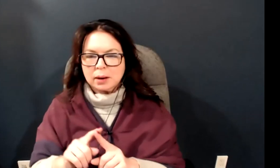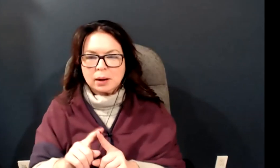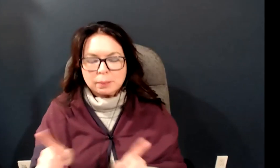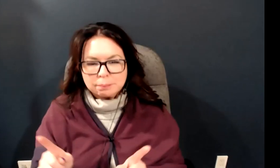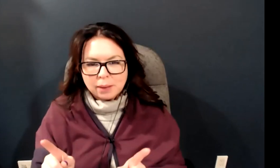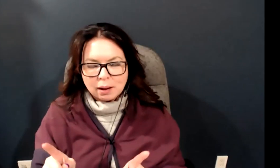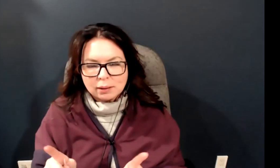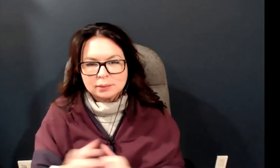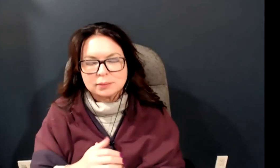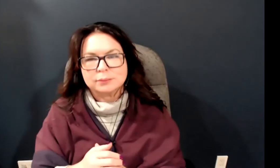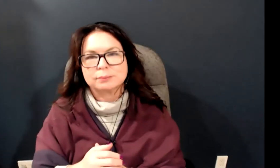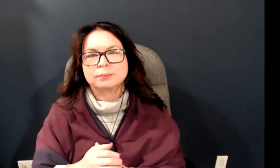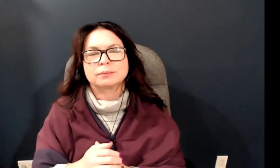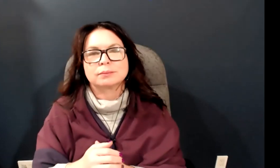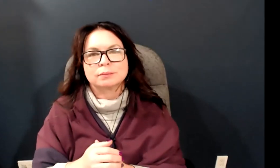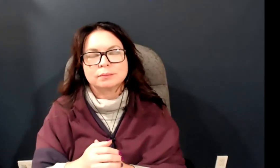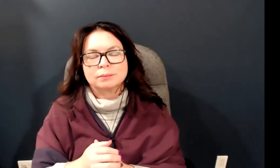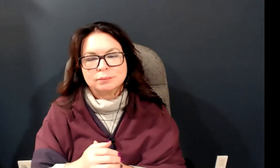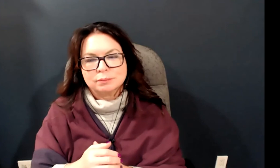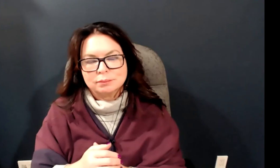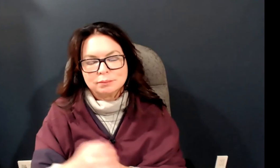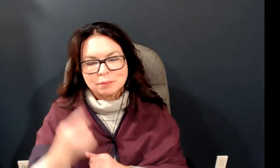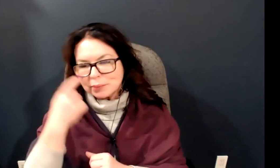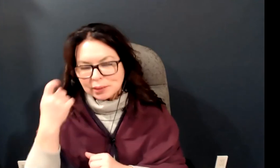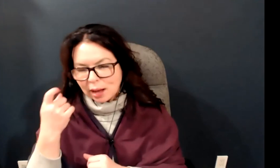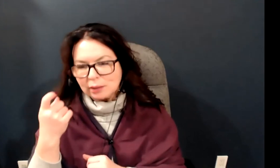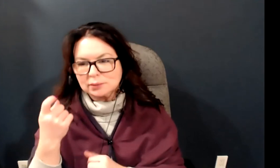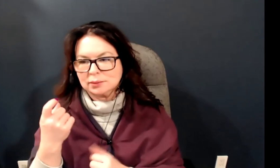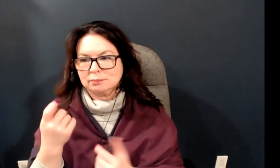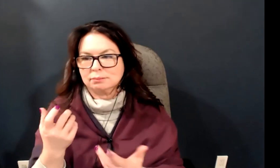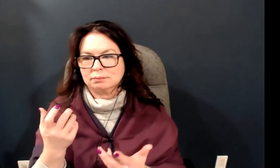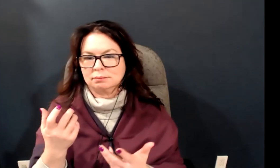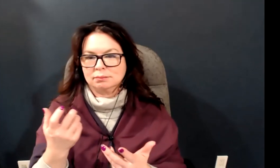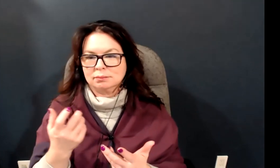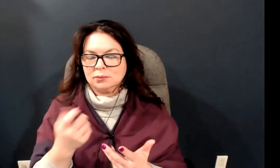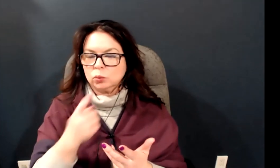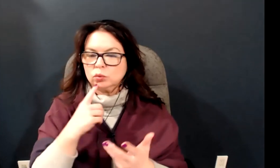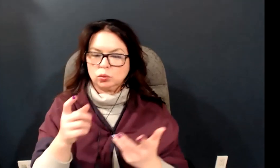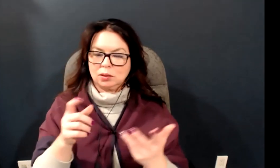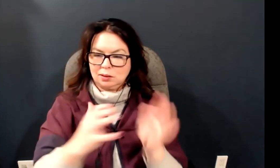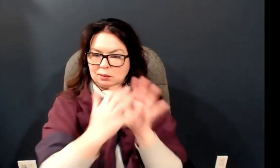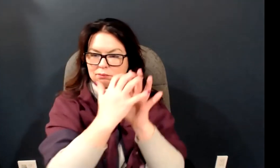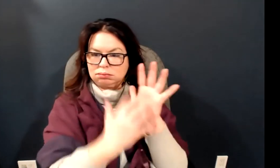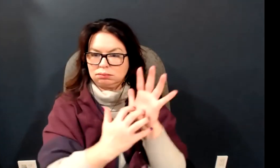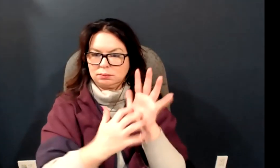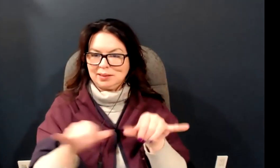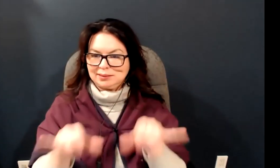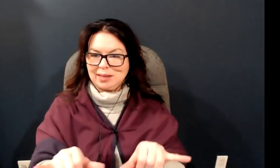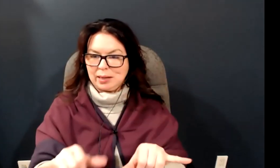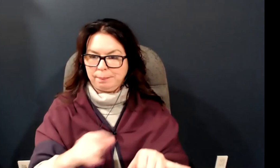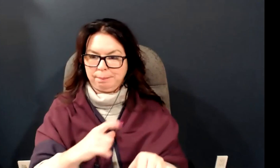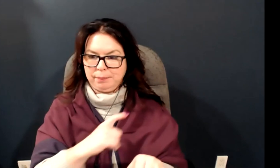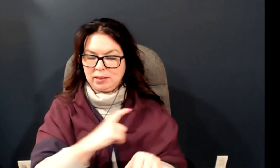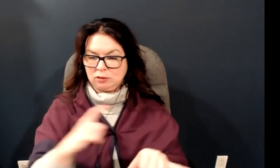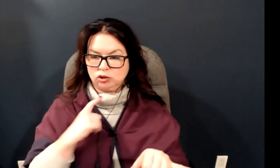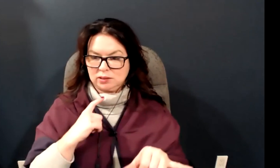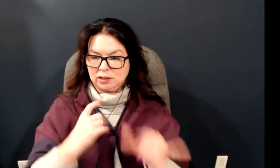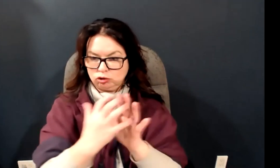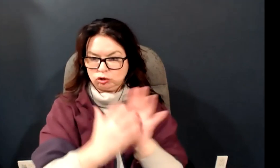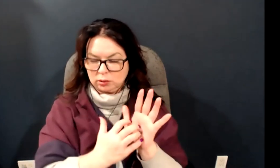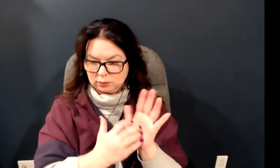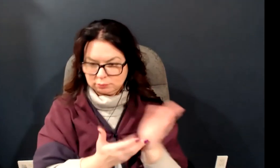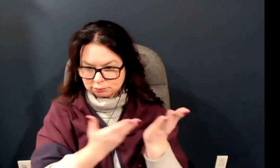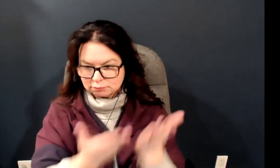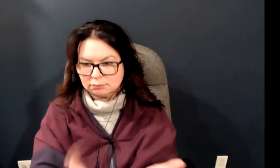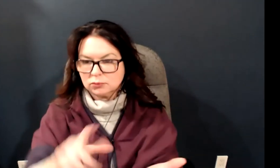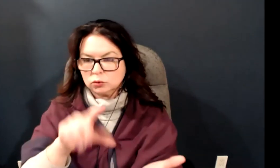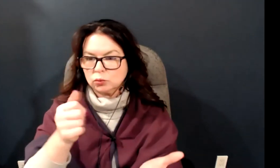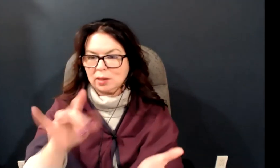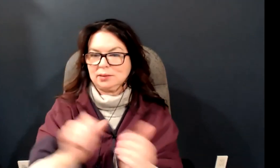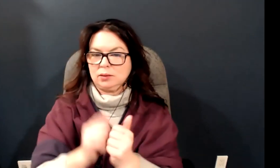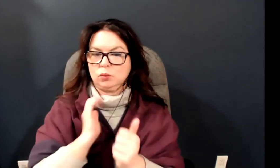That's so, that is, that is, that is interesting. I've had a similar thing happened to me with